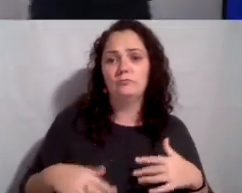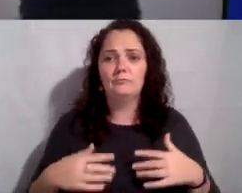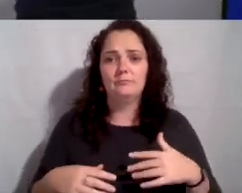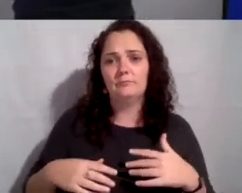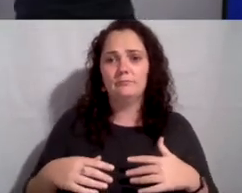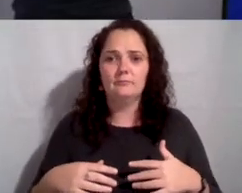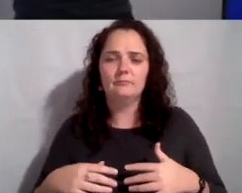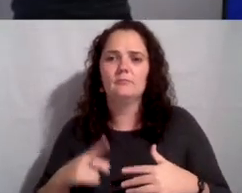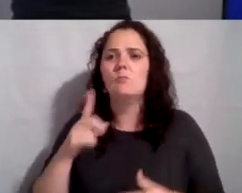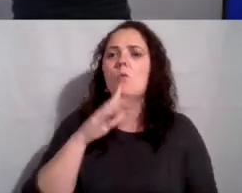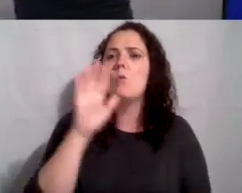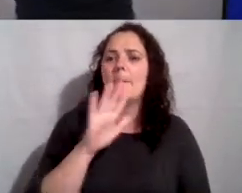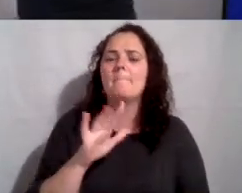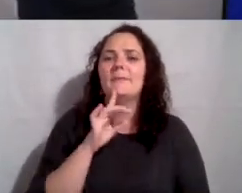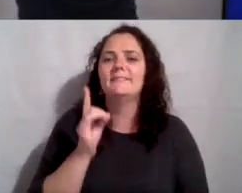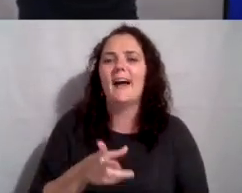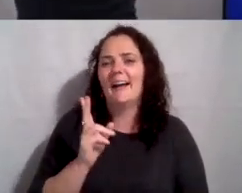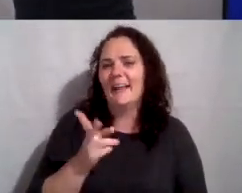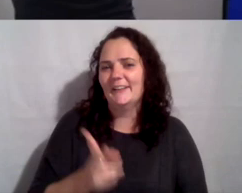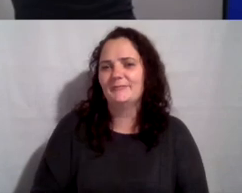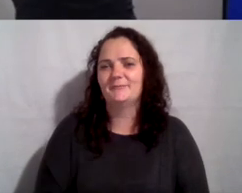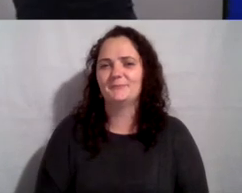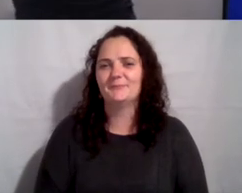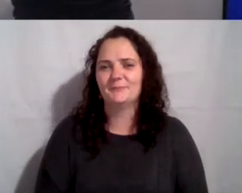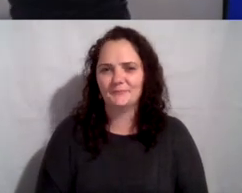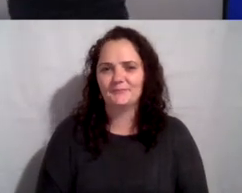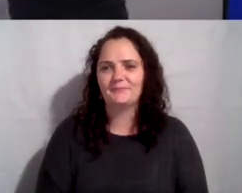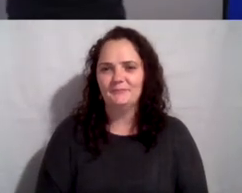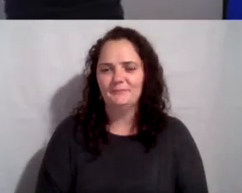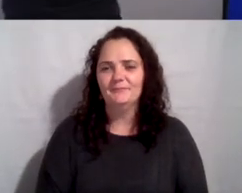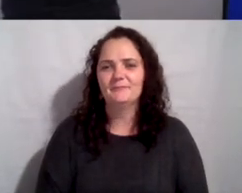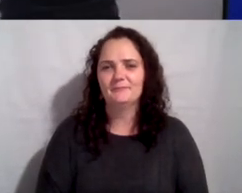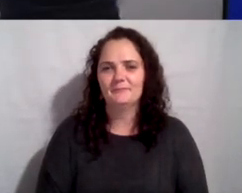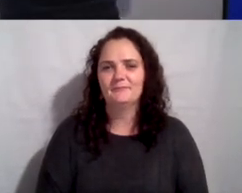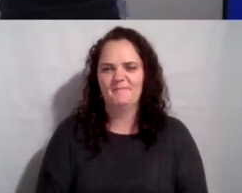Alright I'm going to wipe that back and start over again so y'all can watch me go through it at